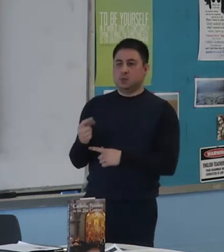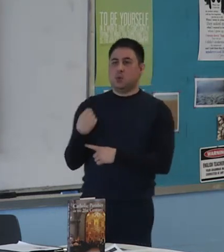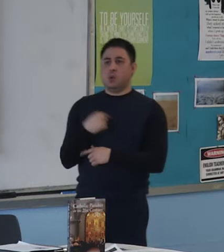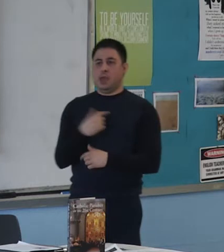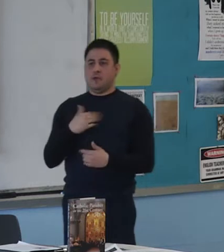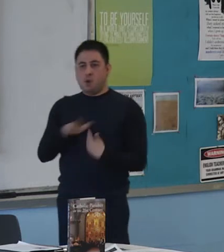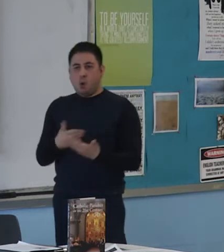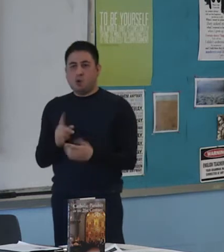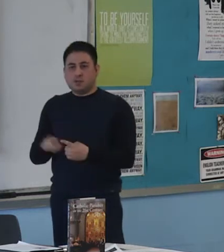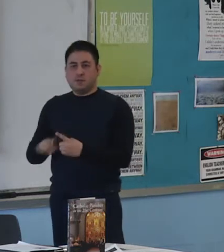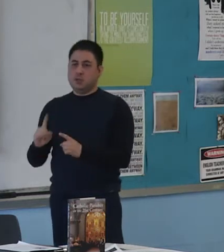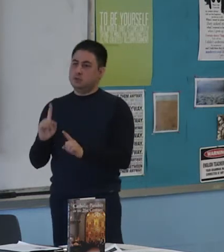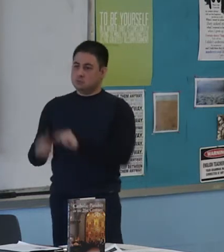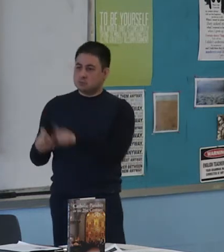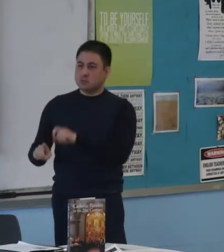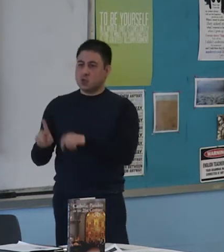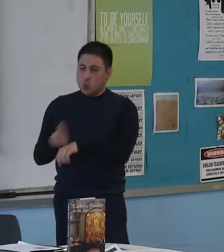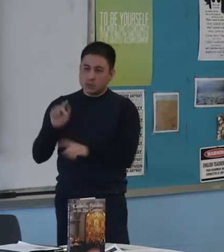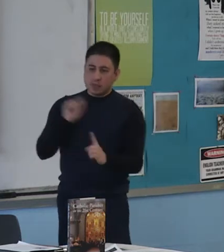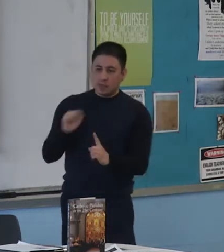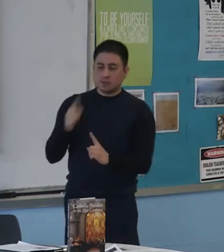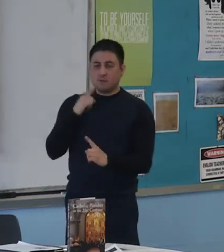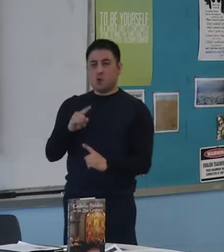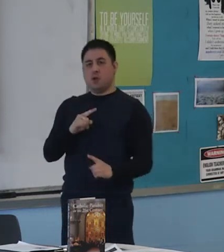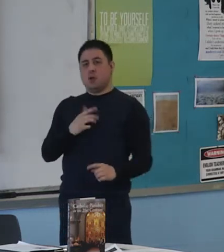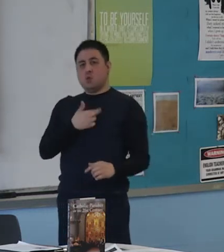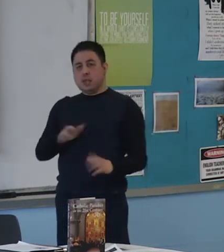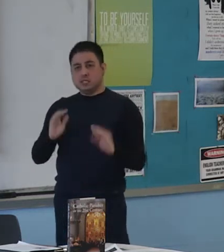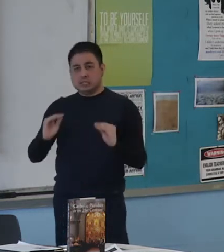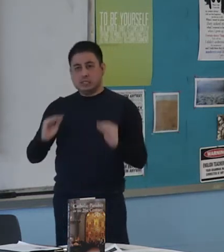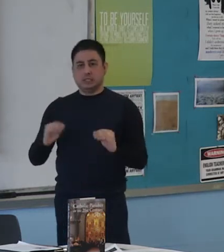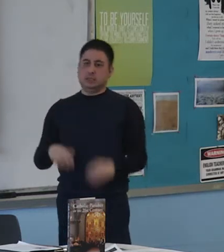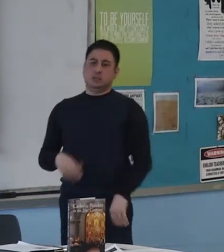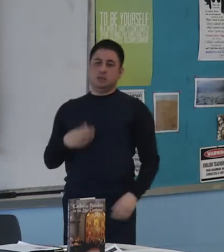string of IO testing. "Do you use this for catechetical areas, religious